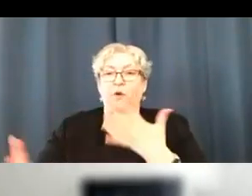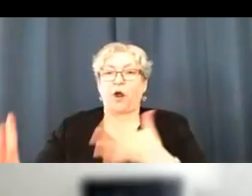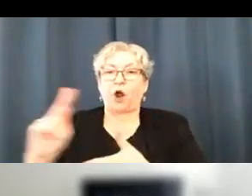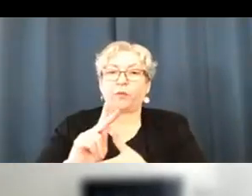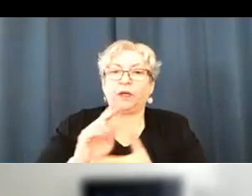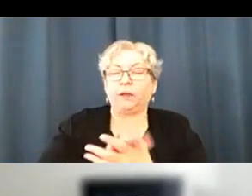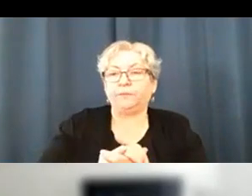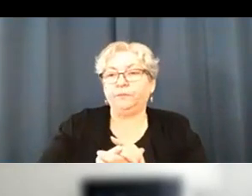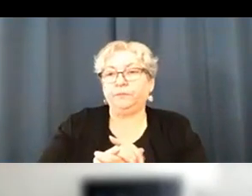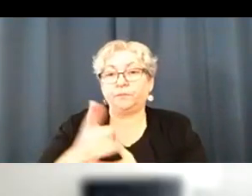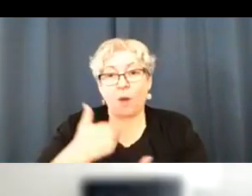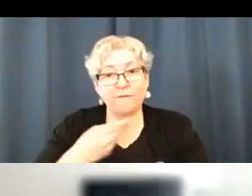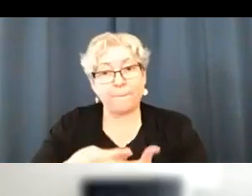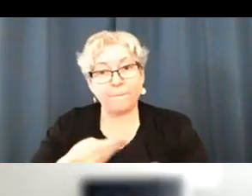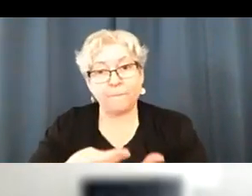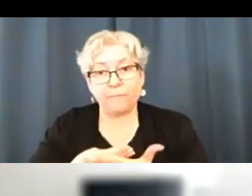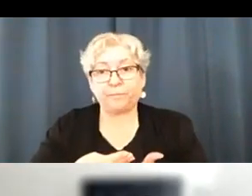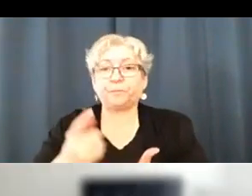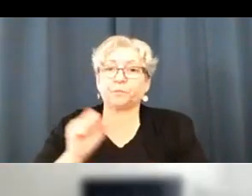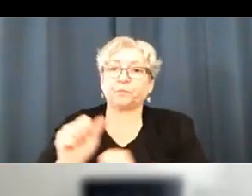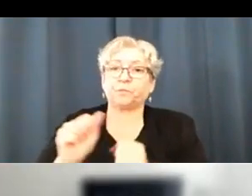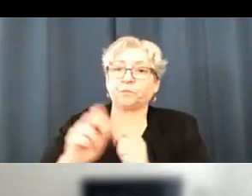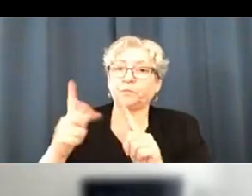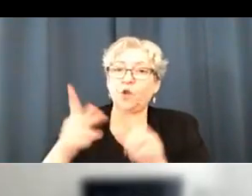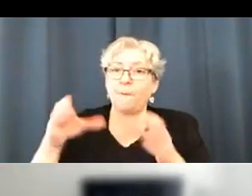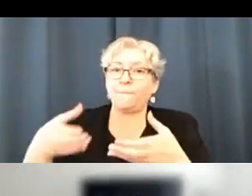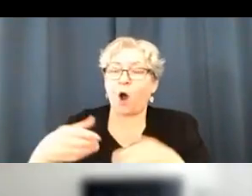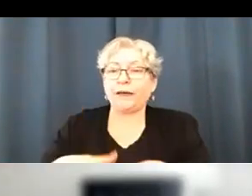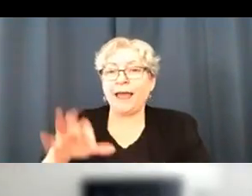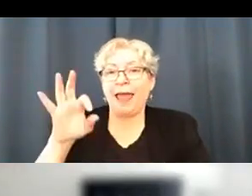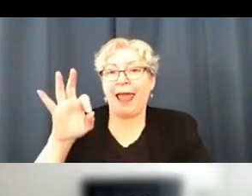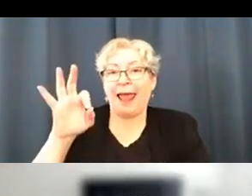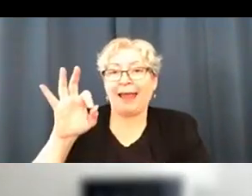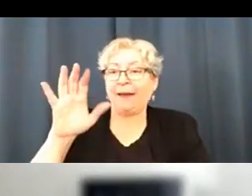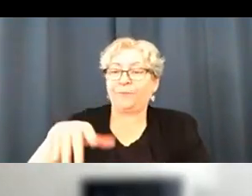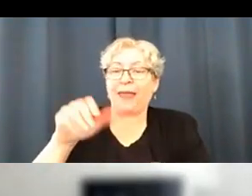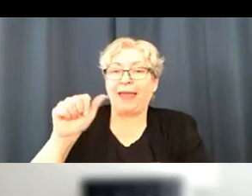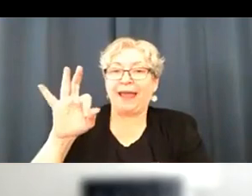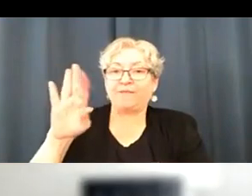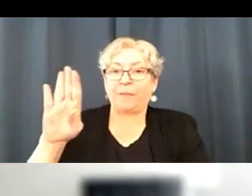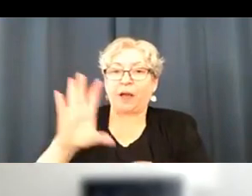If you have the funding for it, you can work with a third party. So, we're AFB Consulting. We work with a lot of companies and we have in the past,